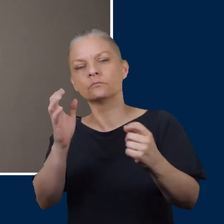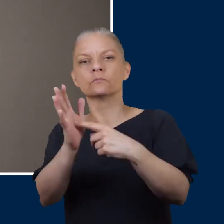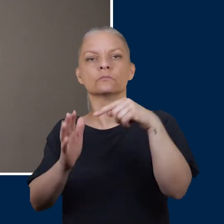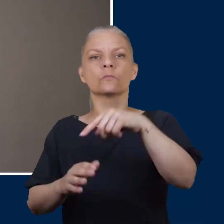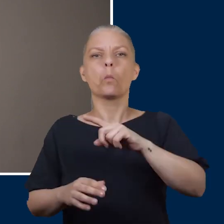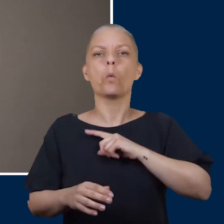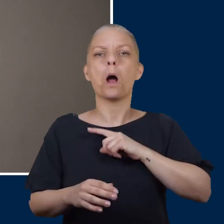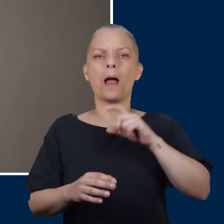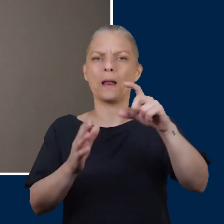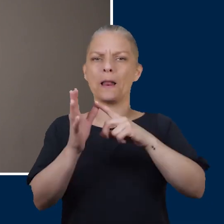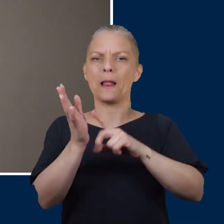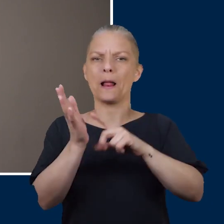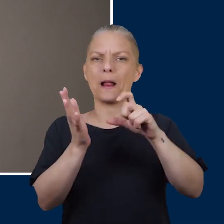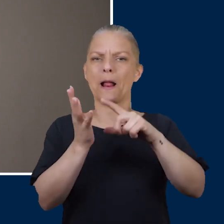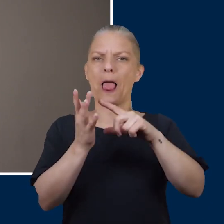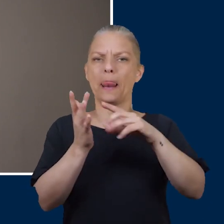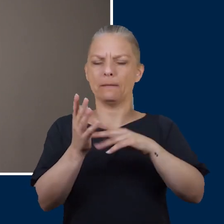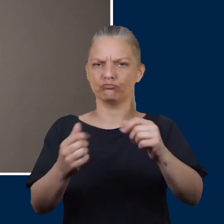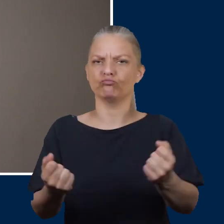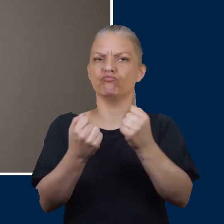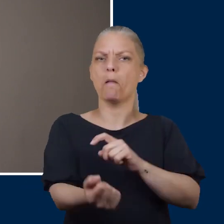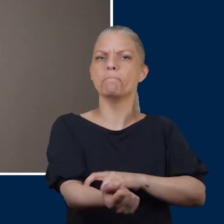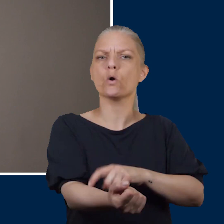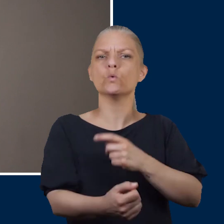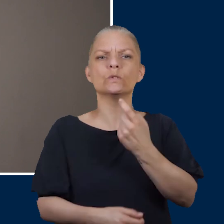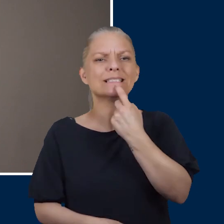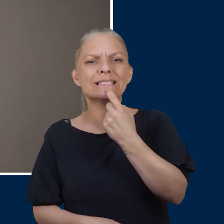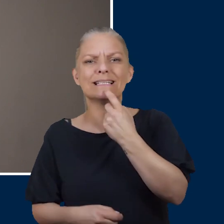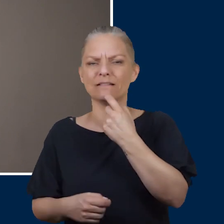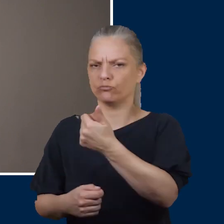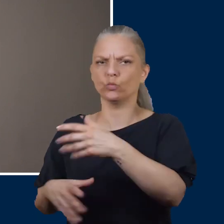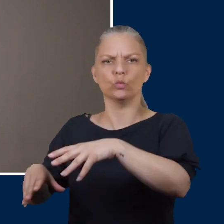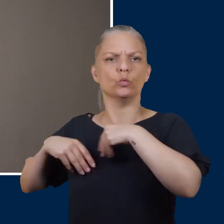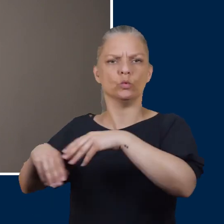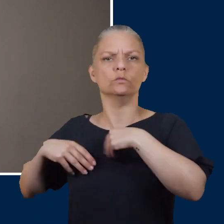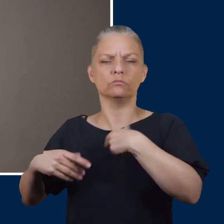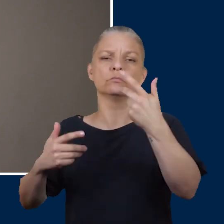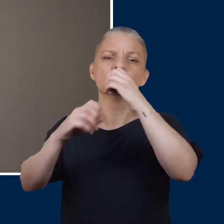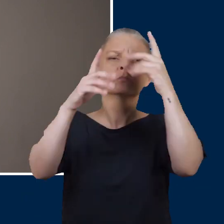choose low-fat options such as semi-skimmed milk low, fat yogurt and low-fat cheese.